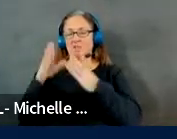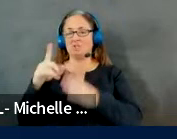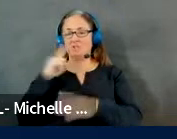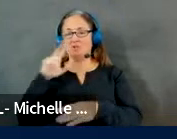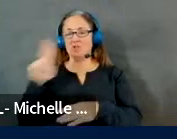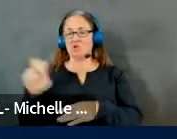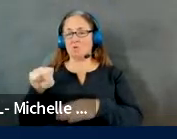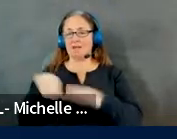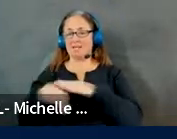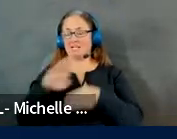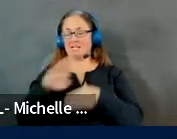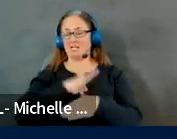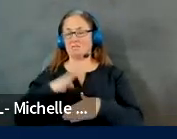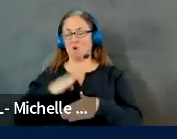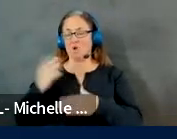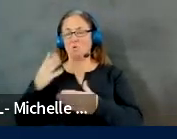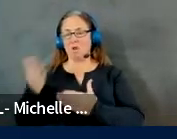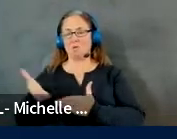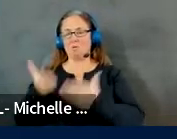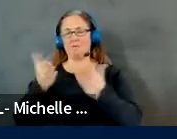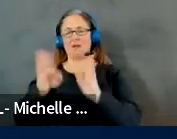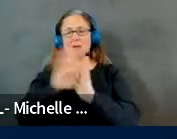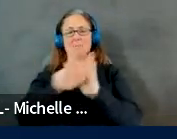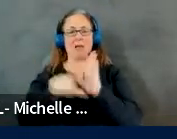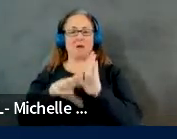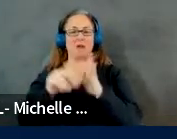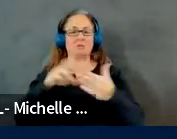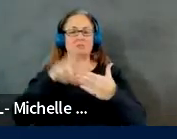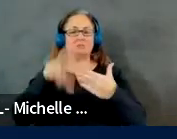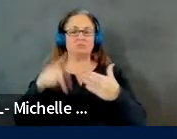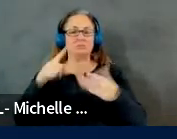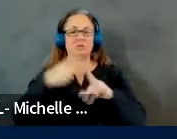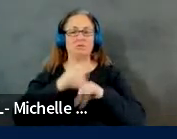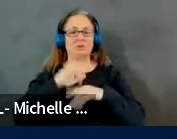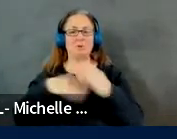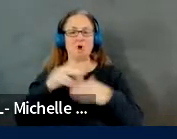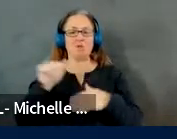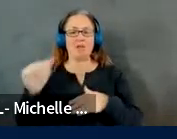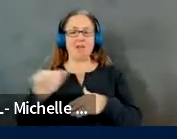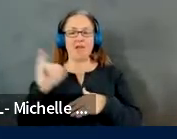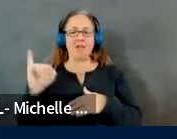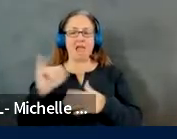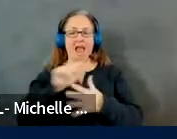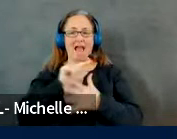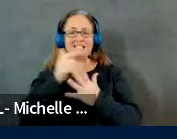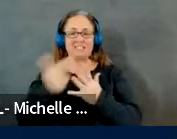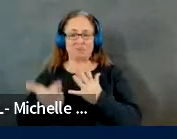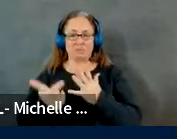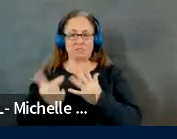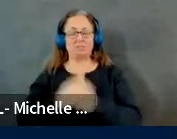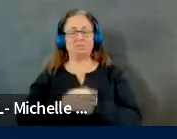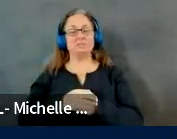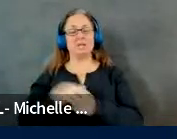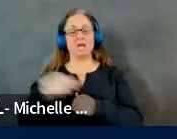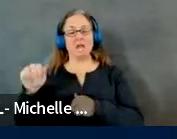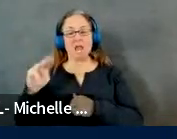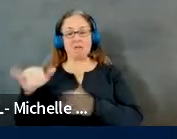will provide background and initial findings from our AI Series. After Amy, we will hear from our